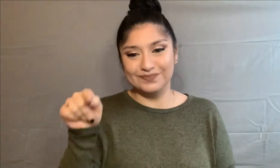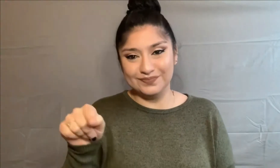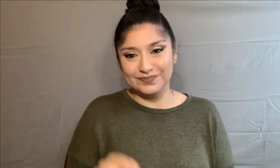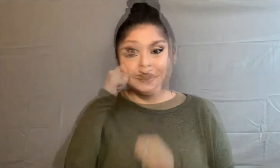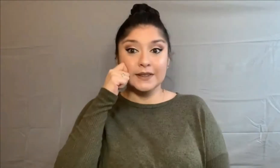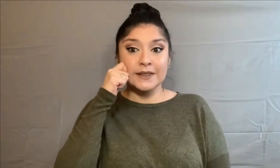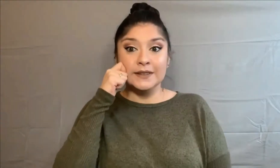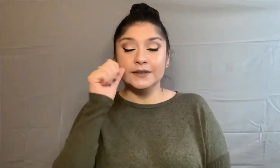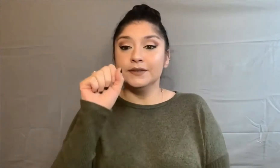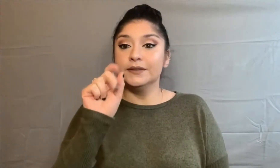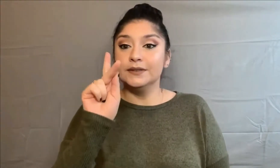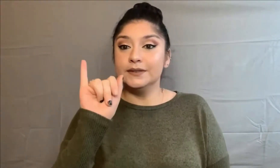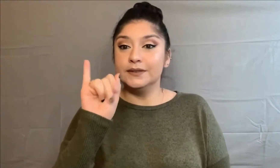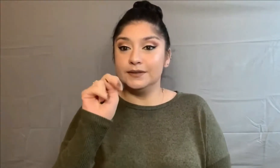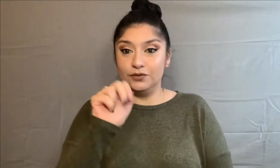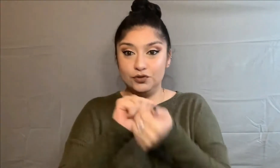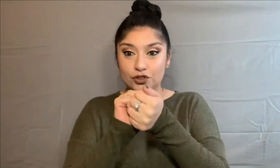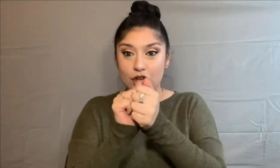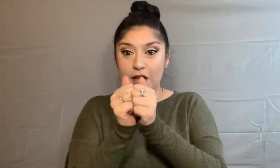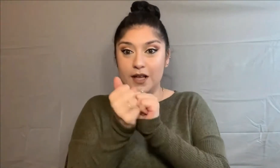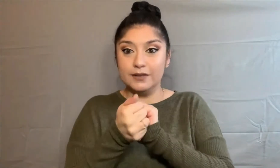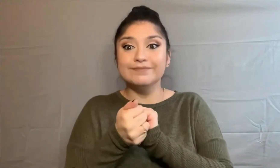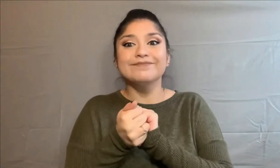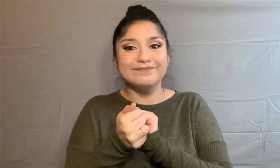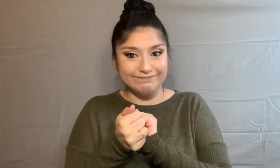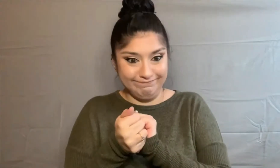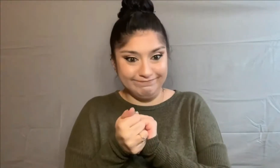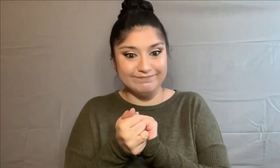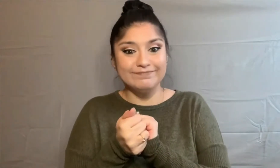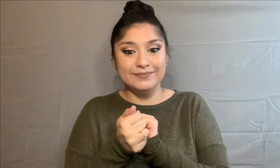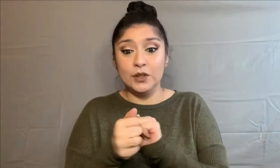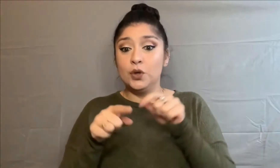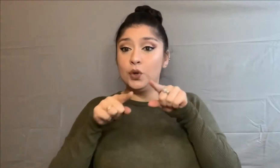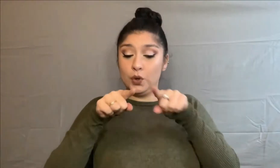You may also notice changes in your skin.